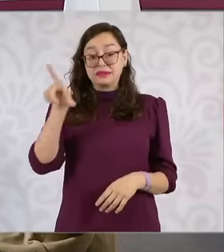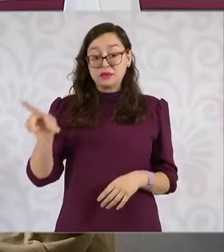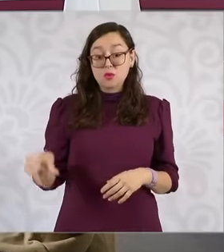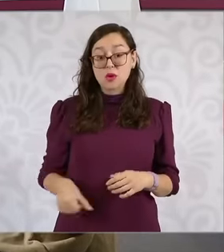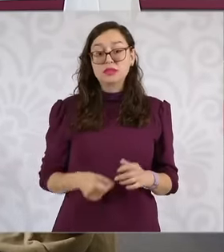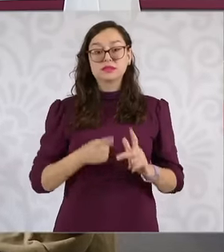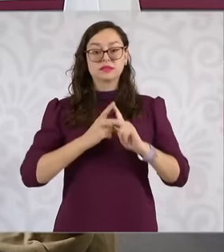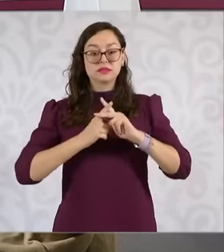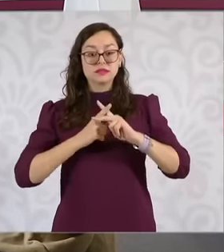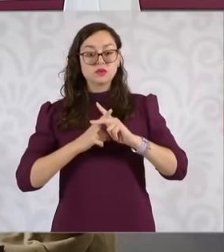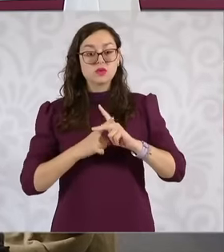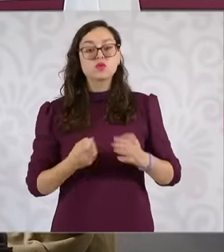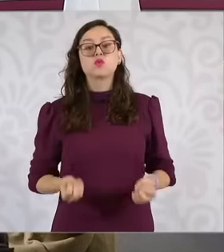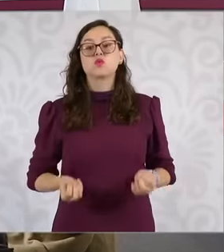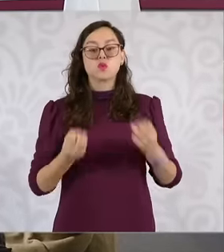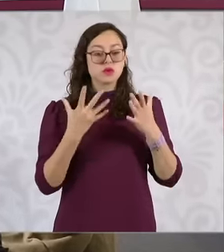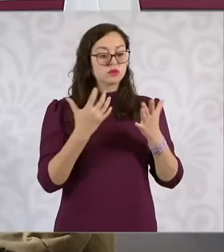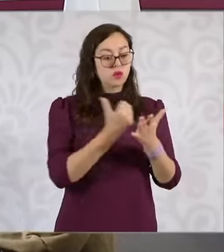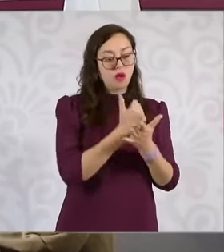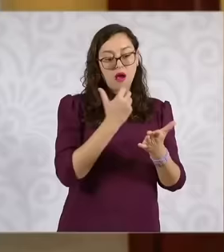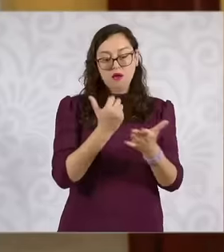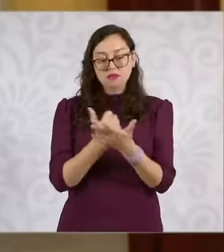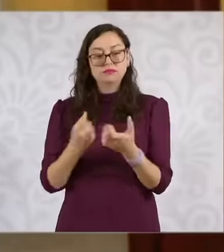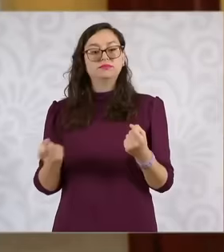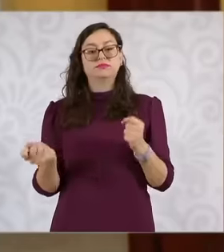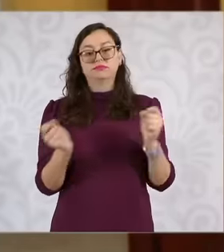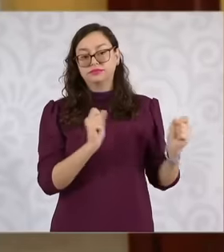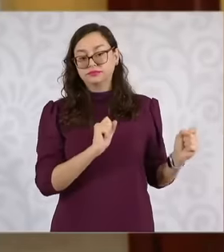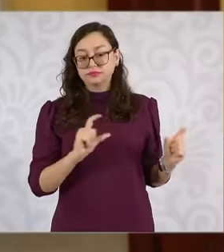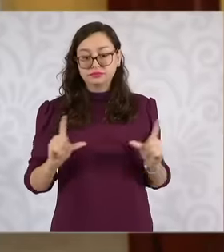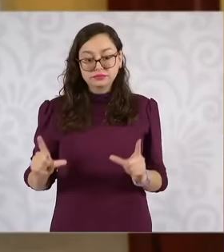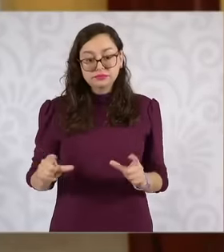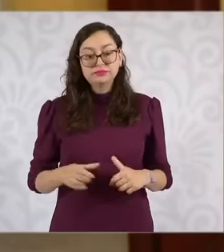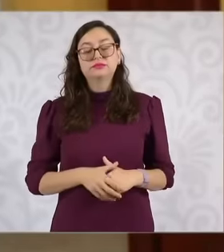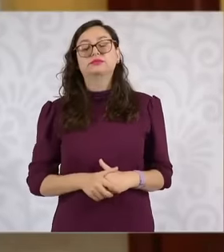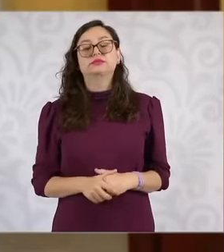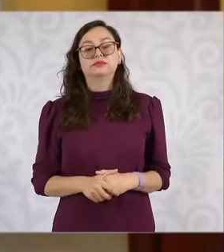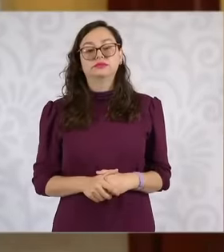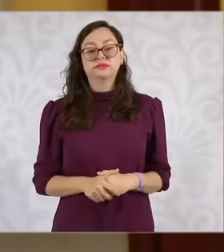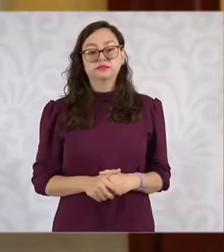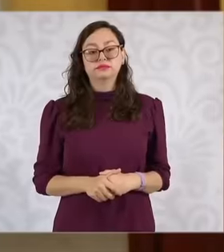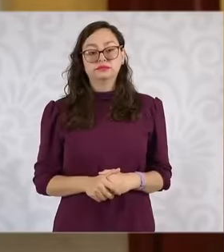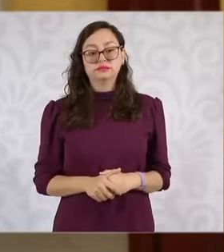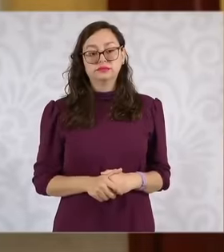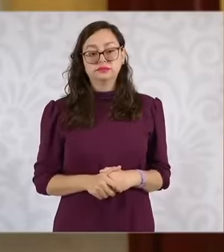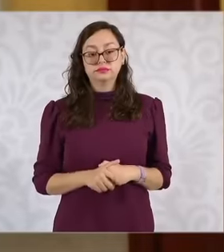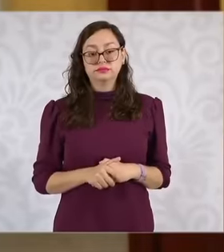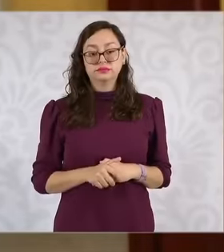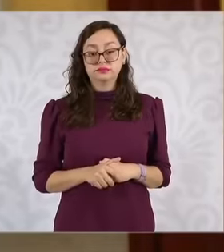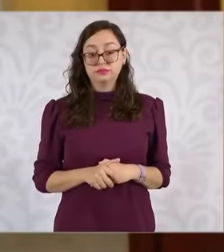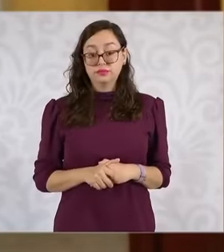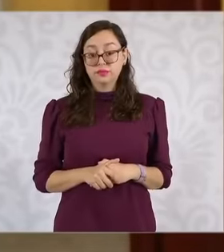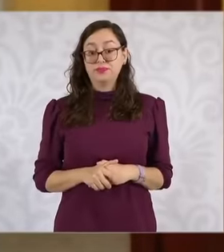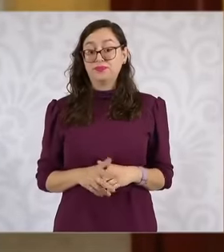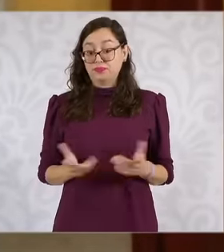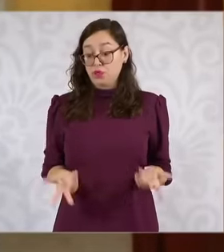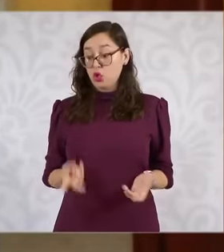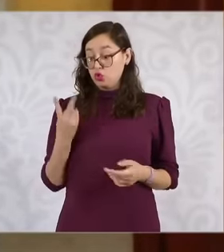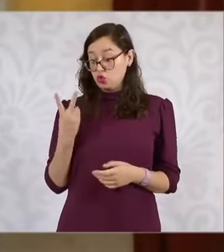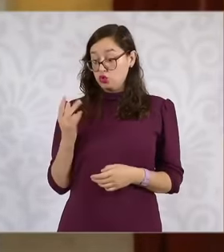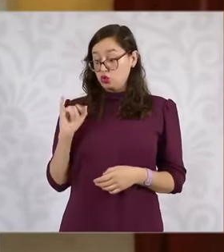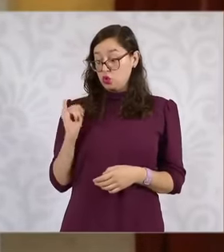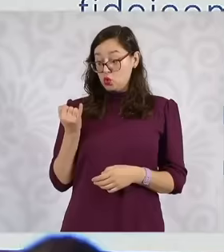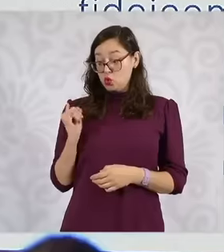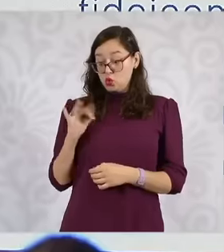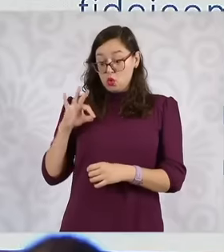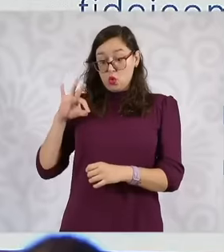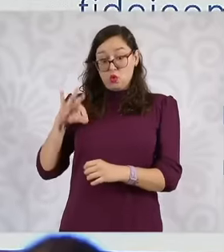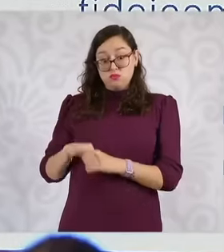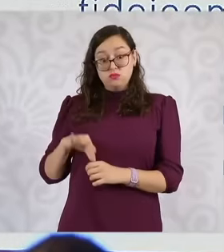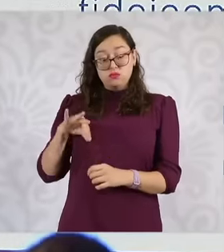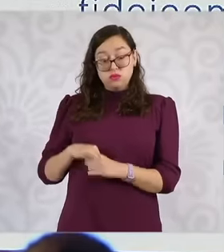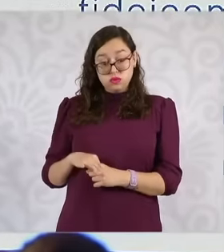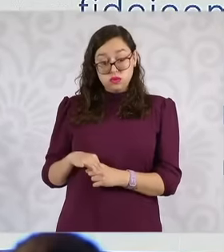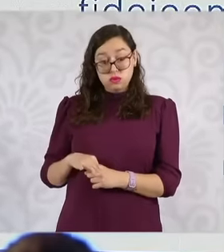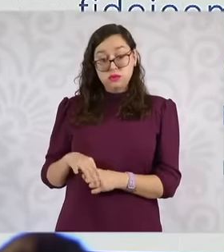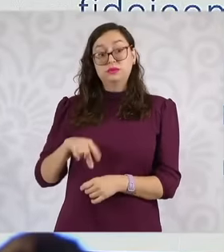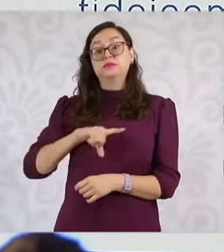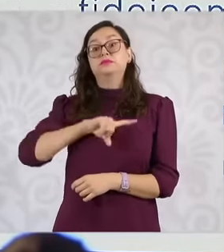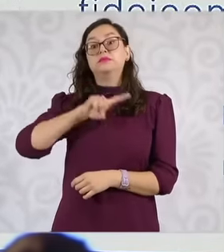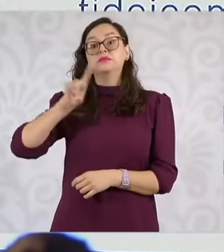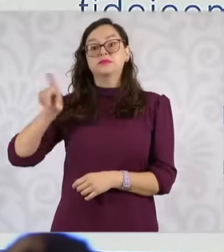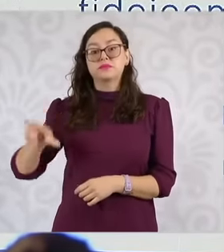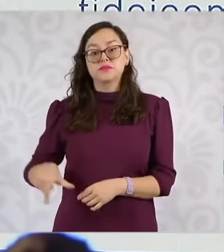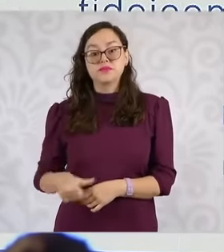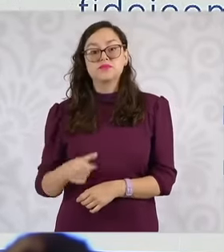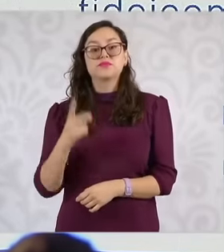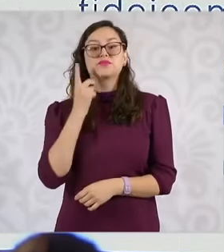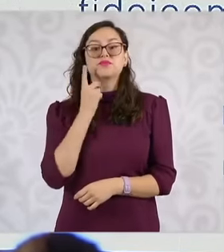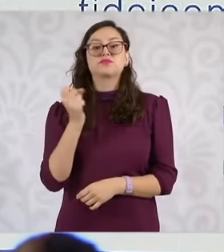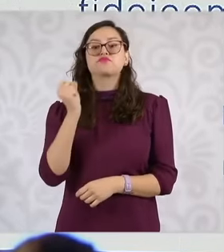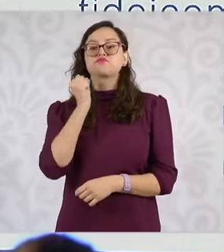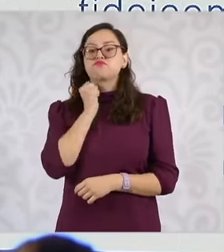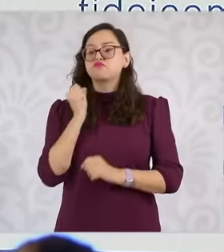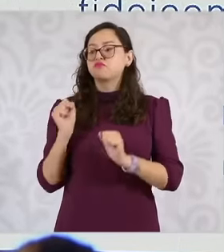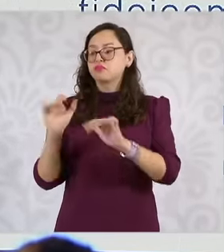forward once the election was The Congress of the Union opened a dialogue on the reform of the